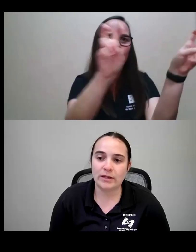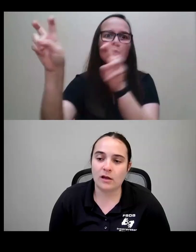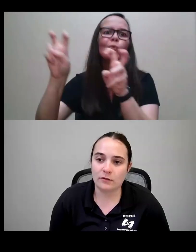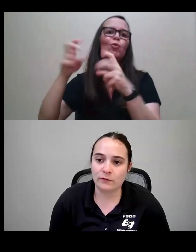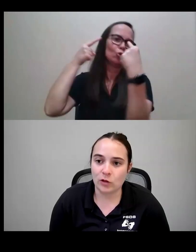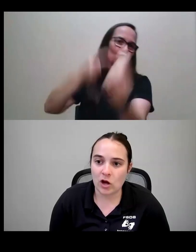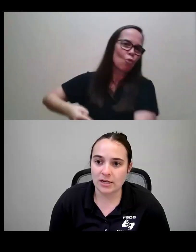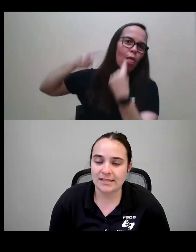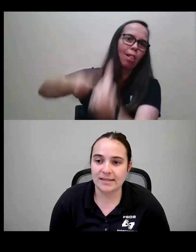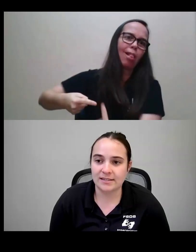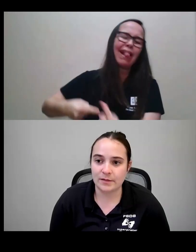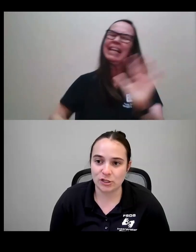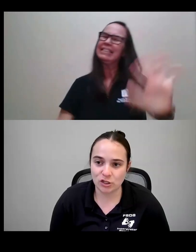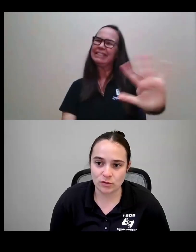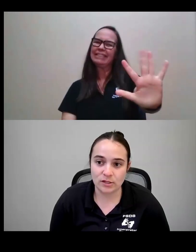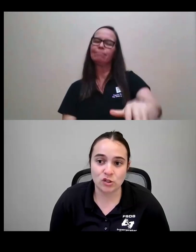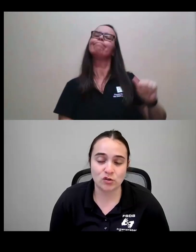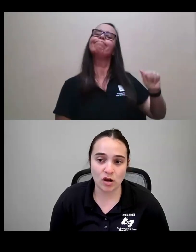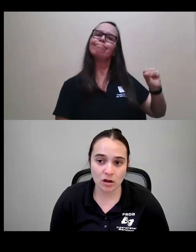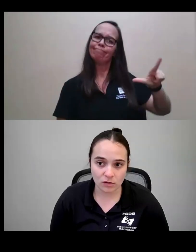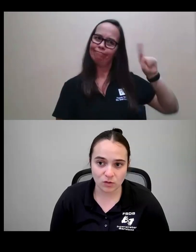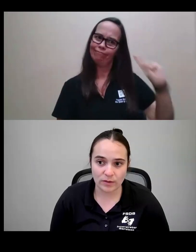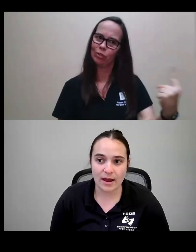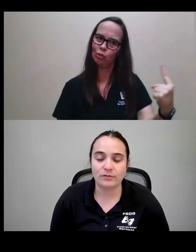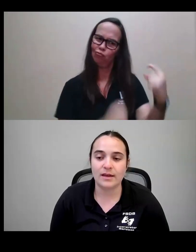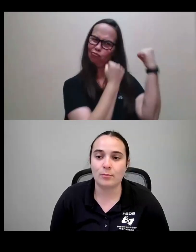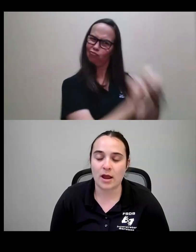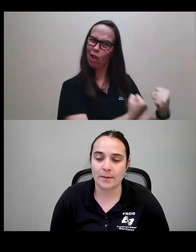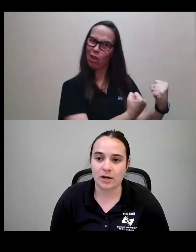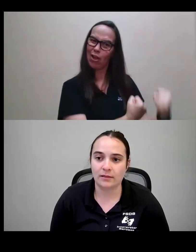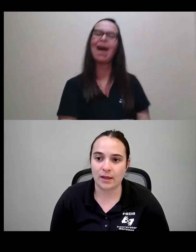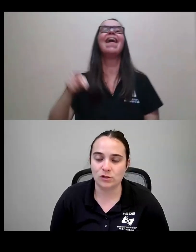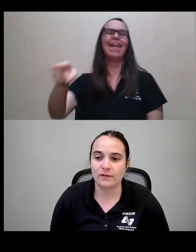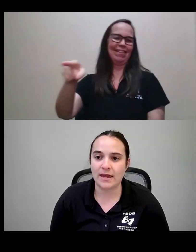There will be a lot of loss and some issues and struggles without that primary language